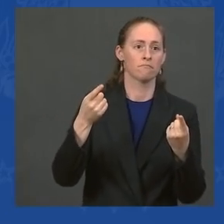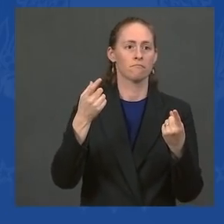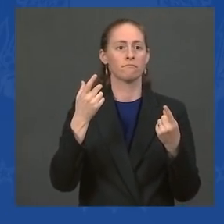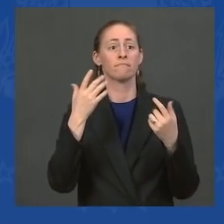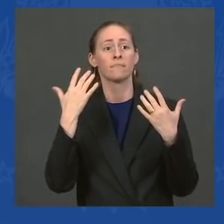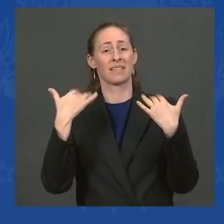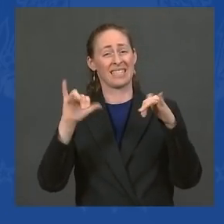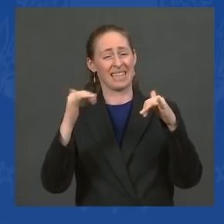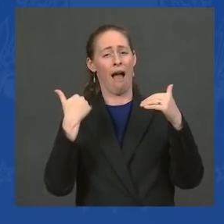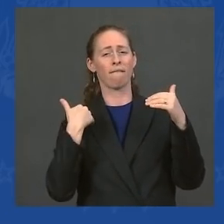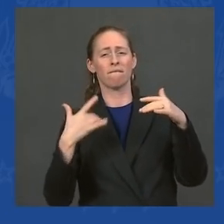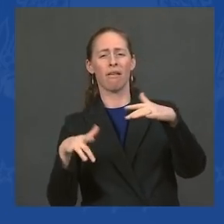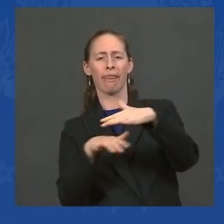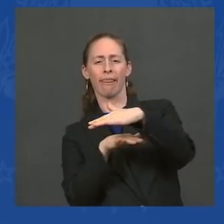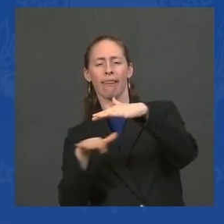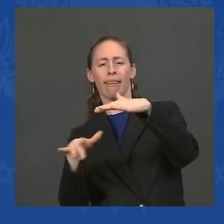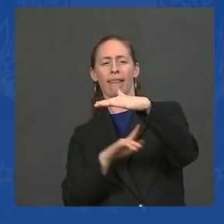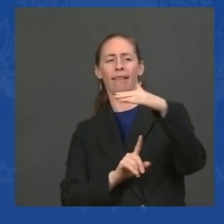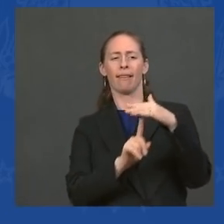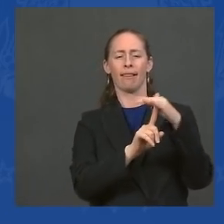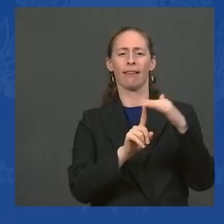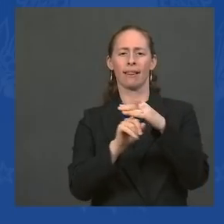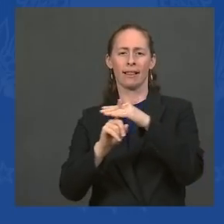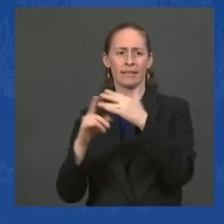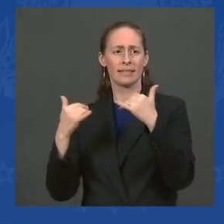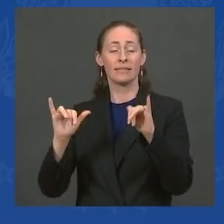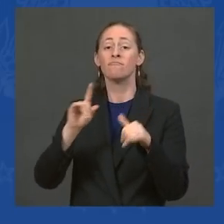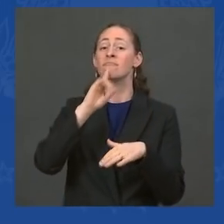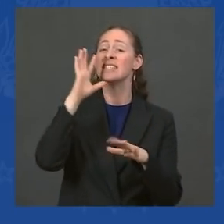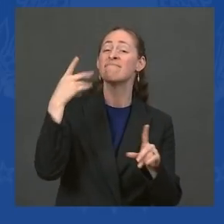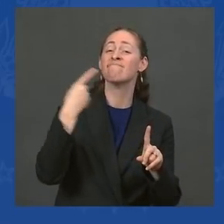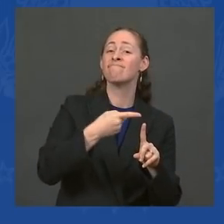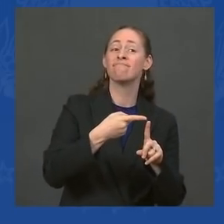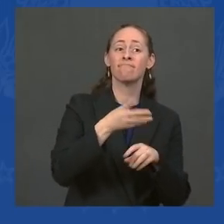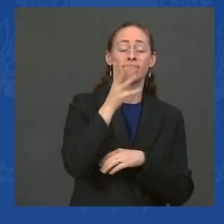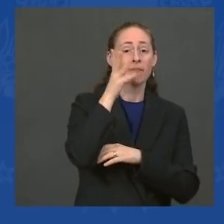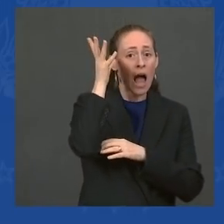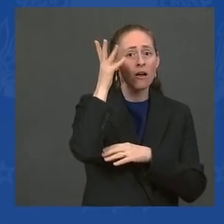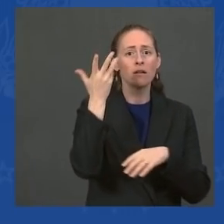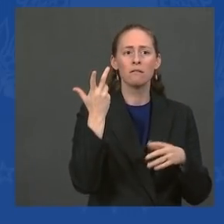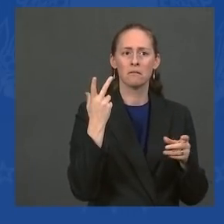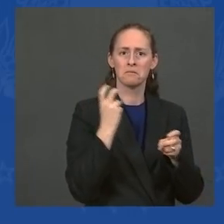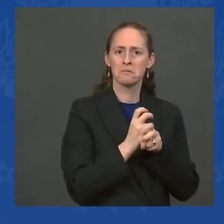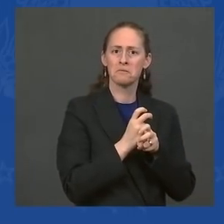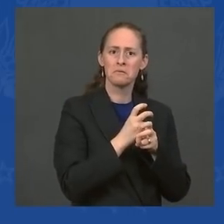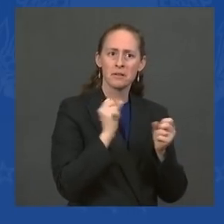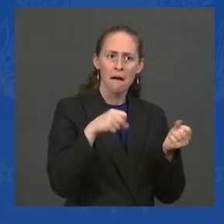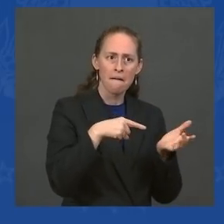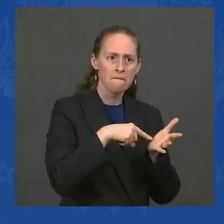which is that most parents can't afford to pay the true cost of the high quality care that every child deserves.